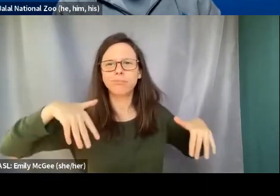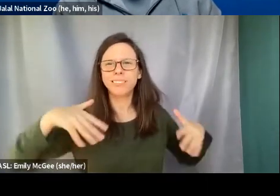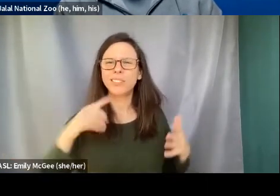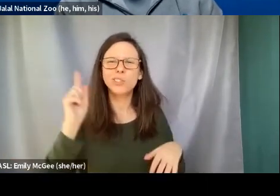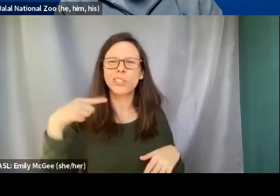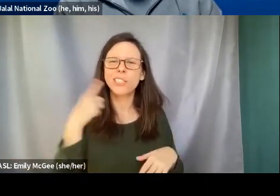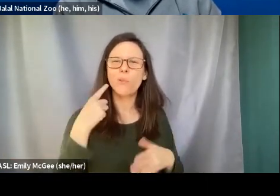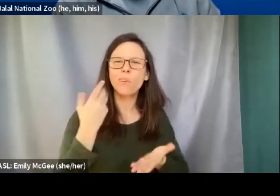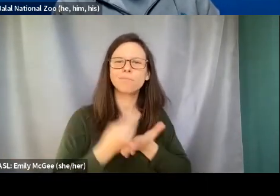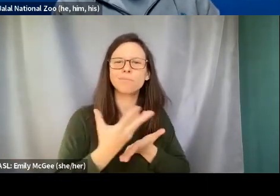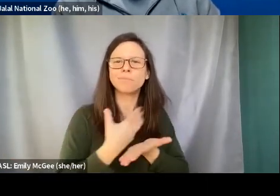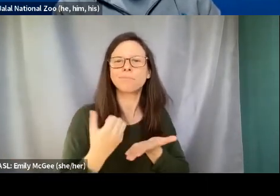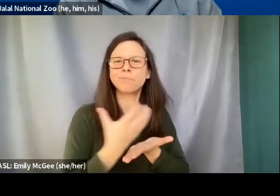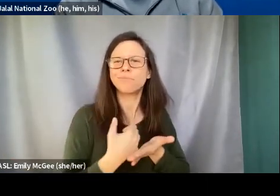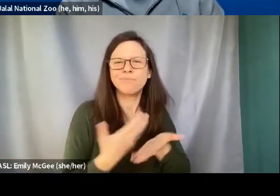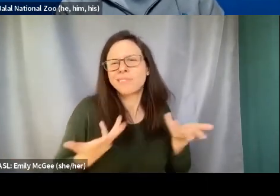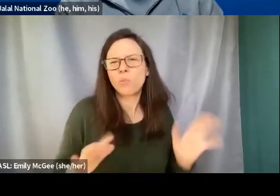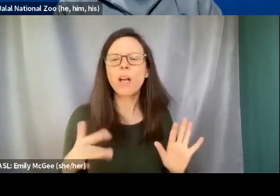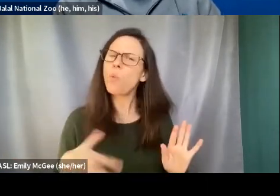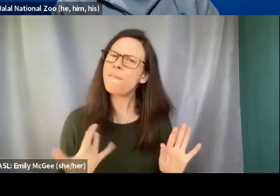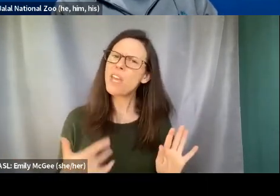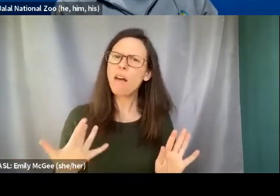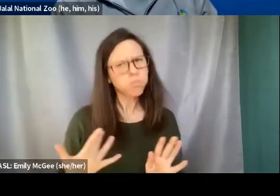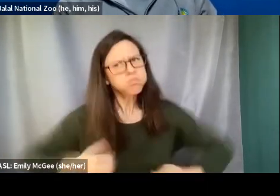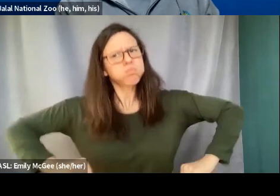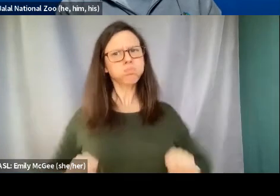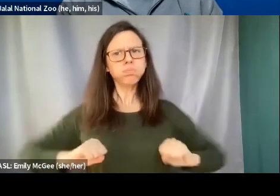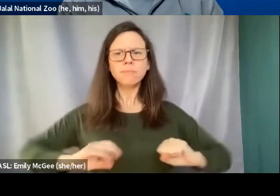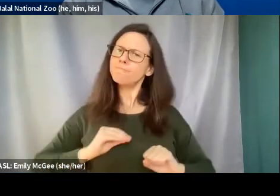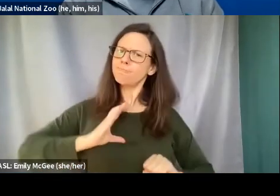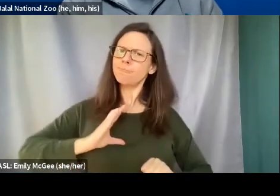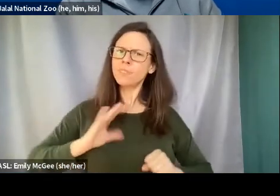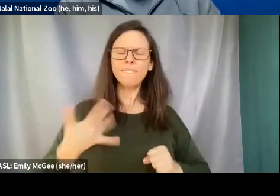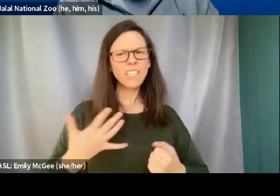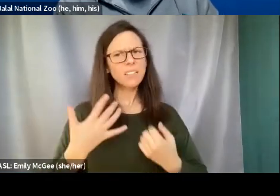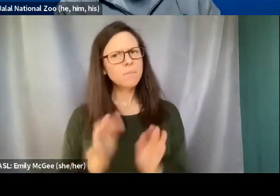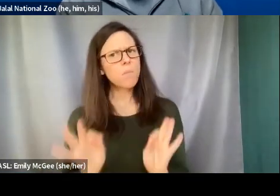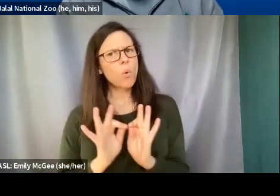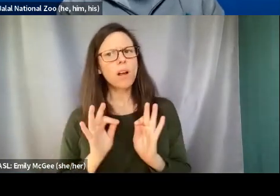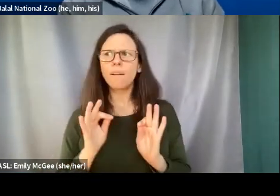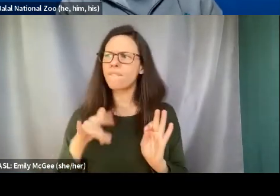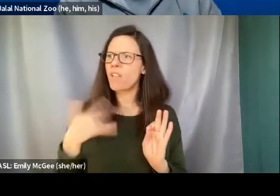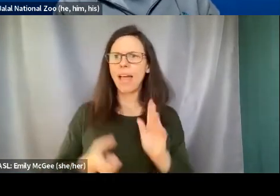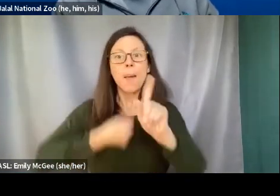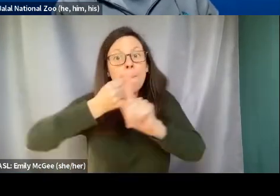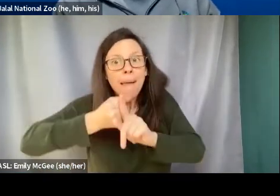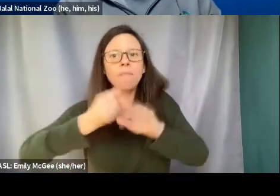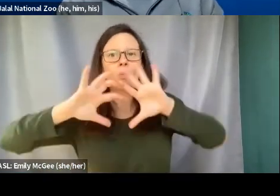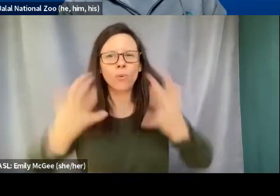I wanted to feel accomplished like I was making some sort of difference. The, I was interested in